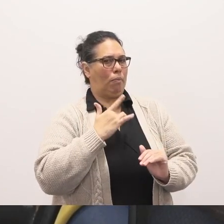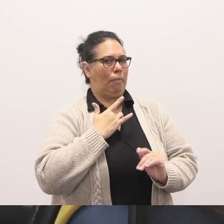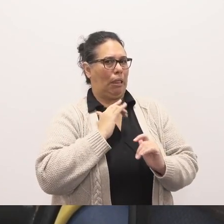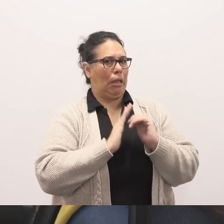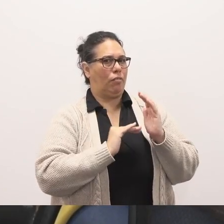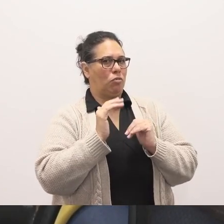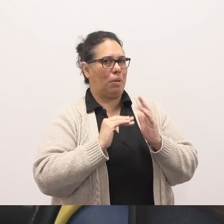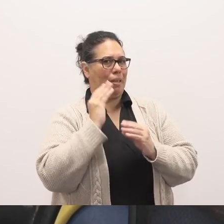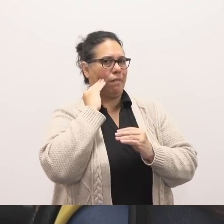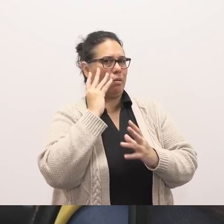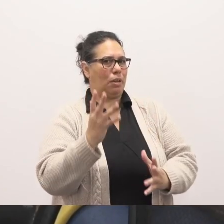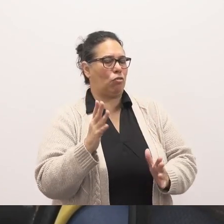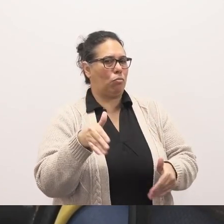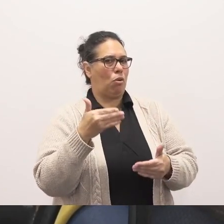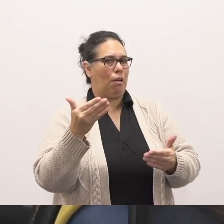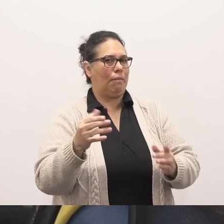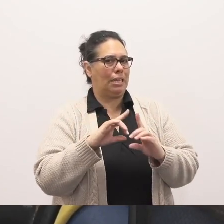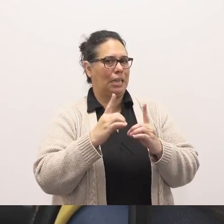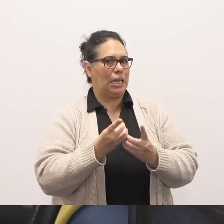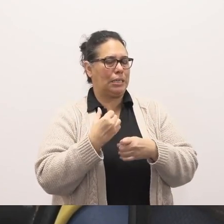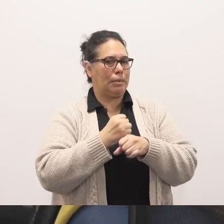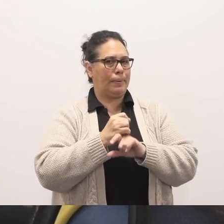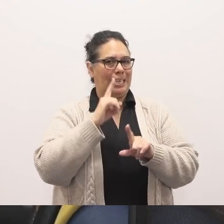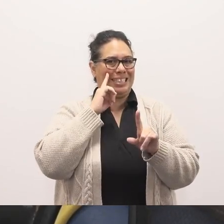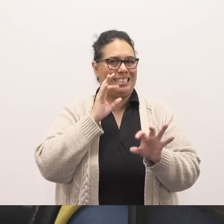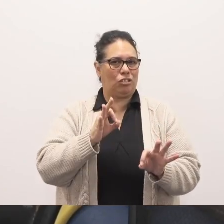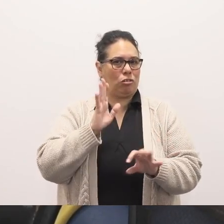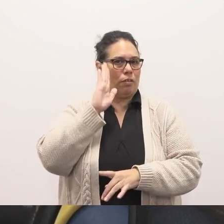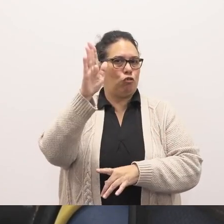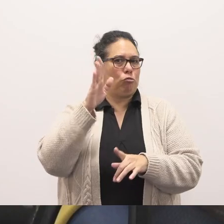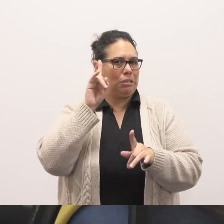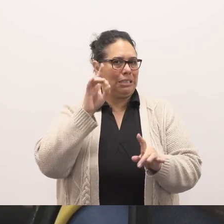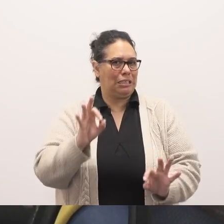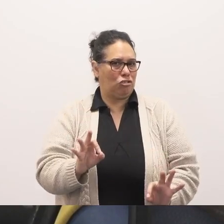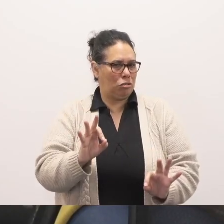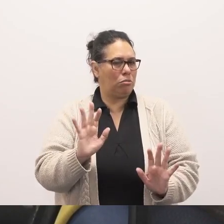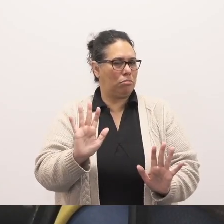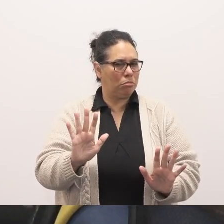by the district In making their decisions or future decisions are kind of seeing the progression